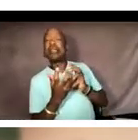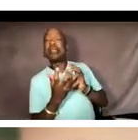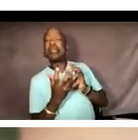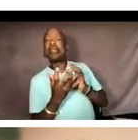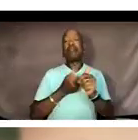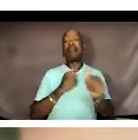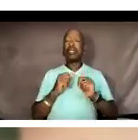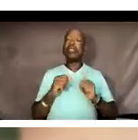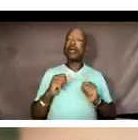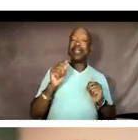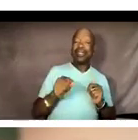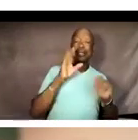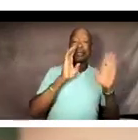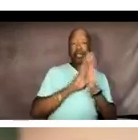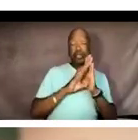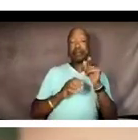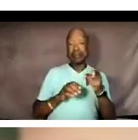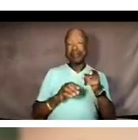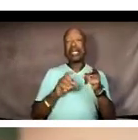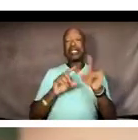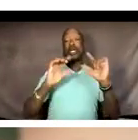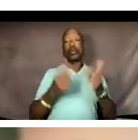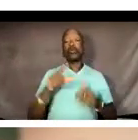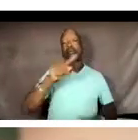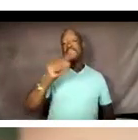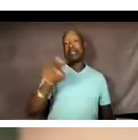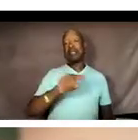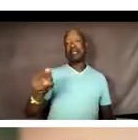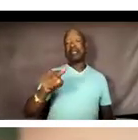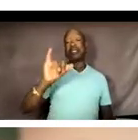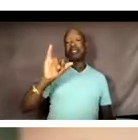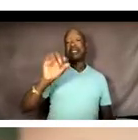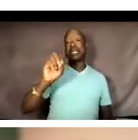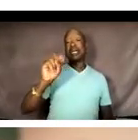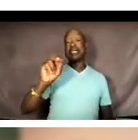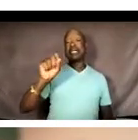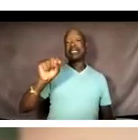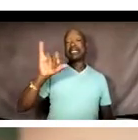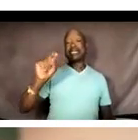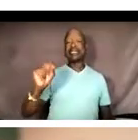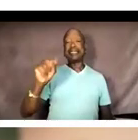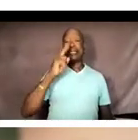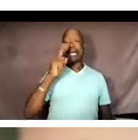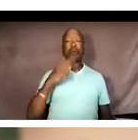the screen is of a group of zionists who were like taunting and mocking disabled folks who were there